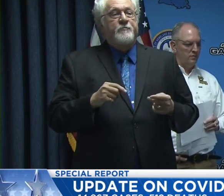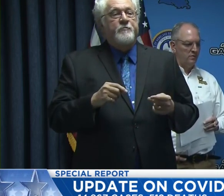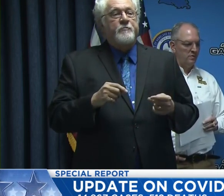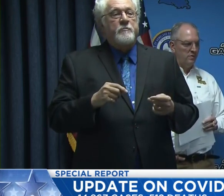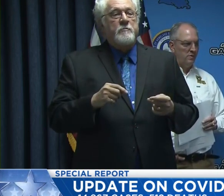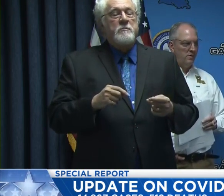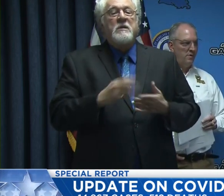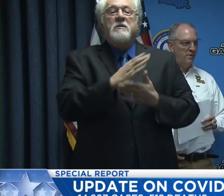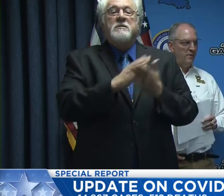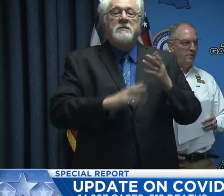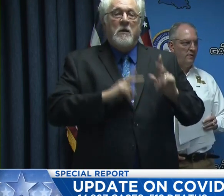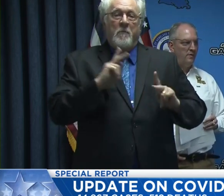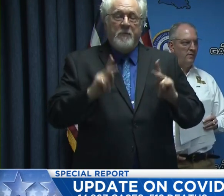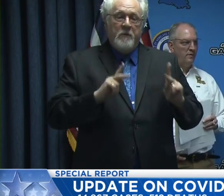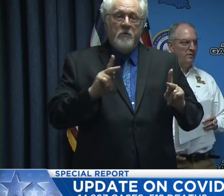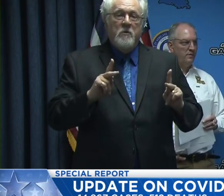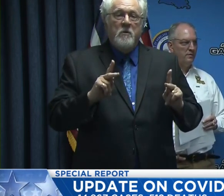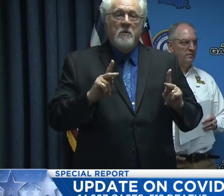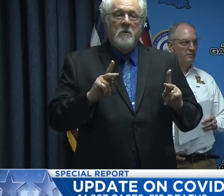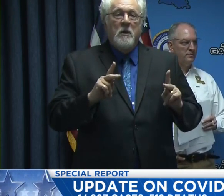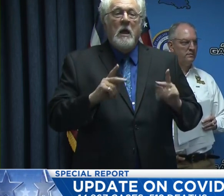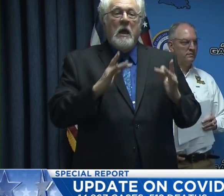DECIDE WHETHER OR NOT TO UTILIZE